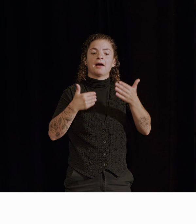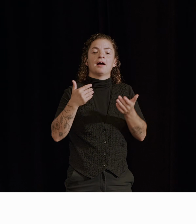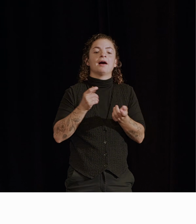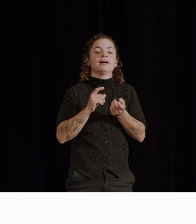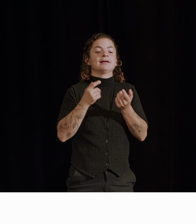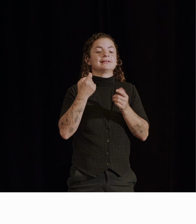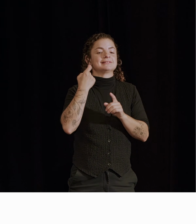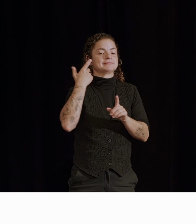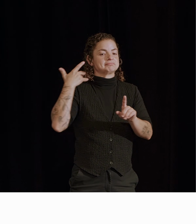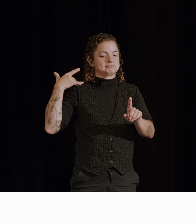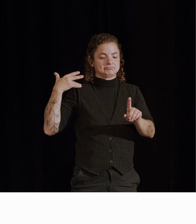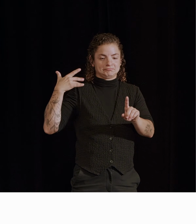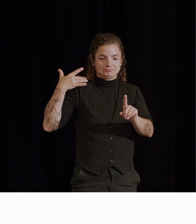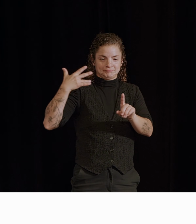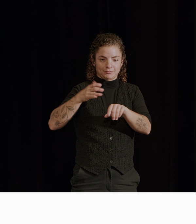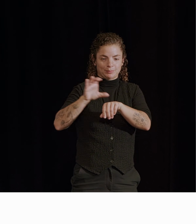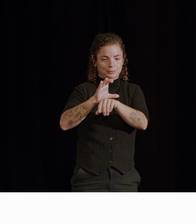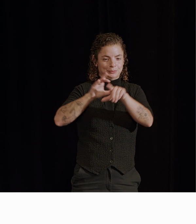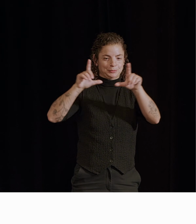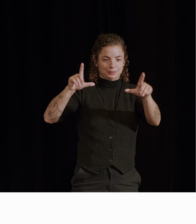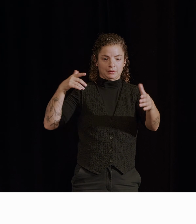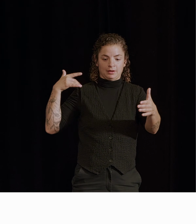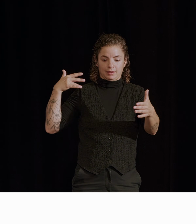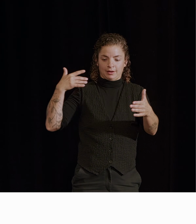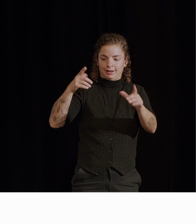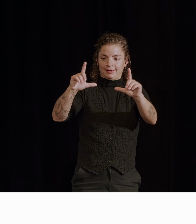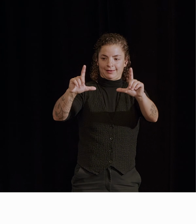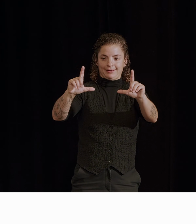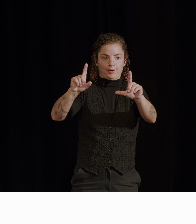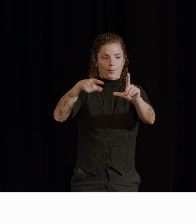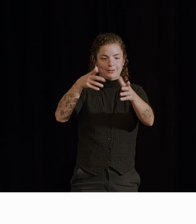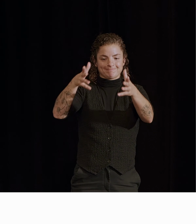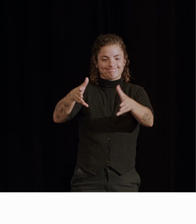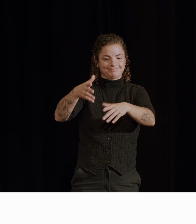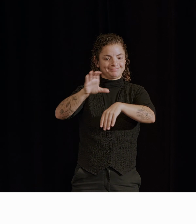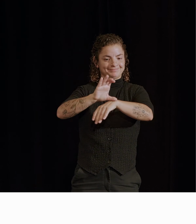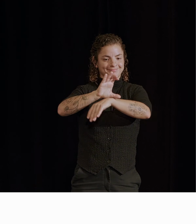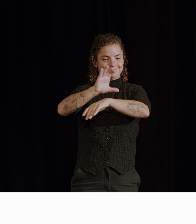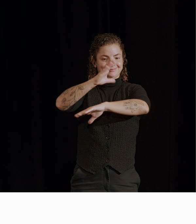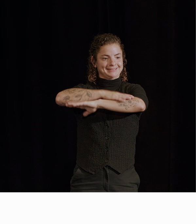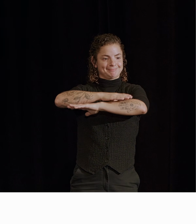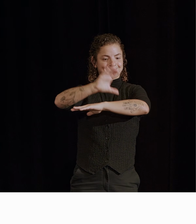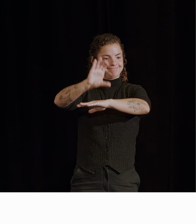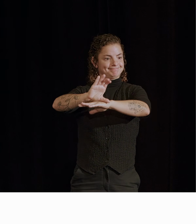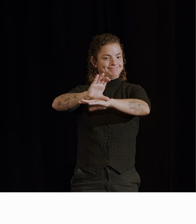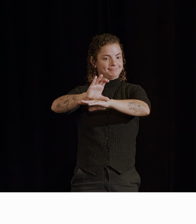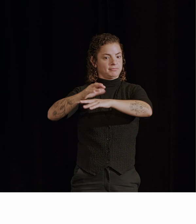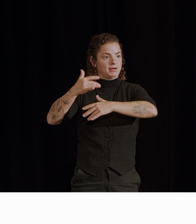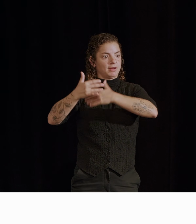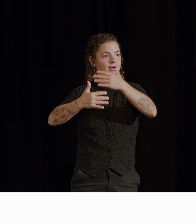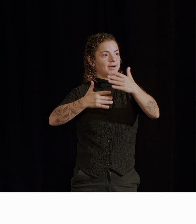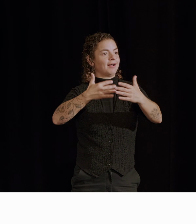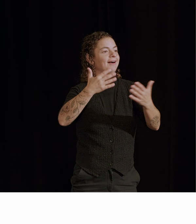and for those who can't see, I had a blue screen of death on there, so hopefully that brings some fond memories for folks.